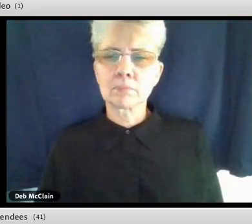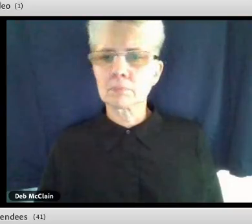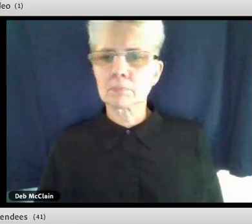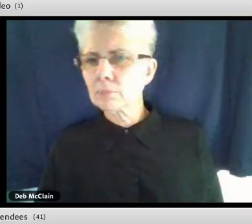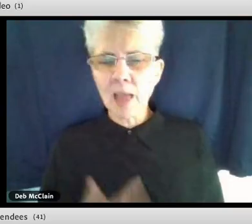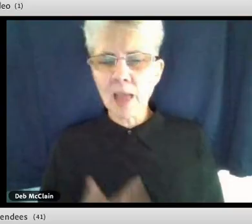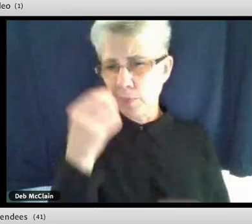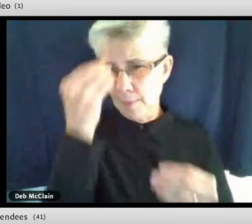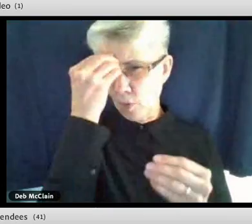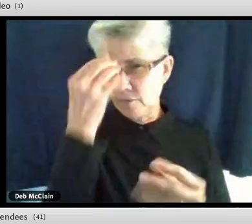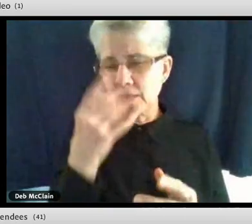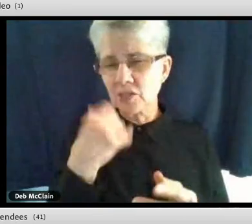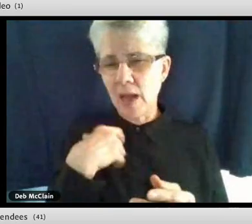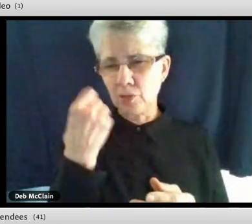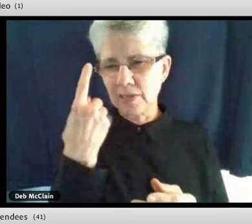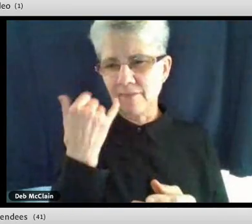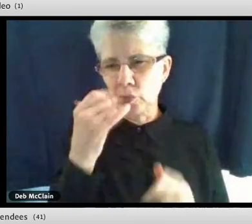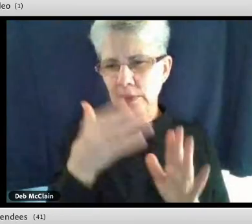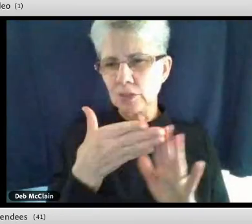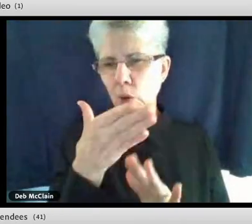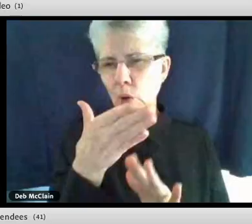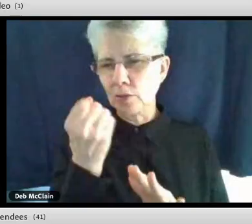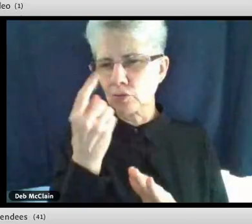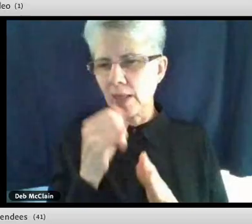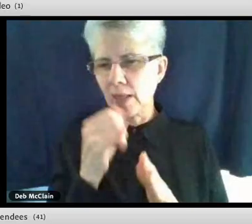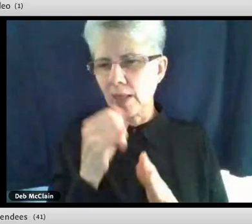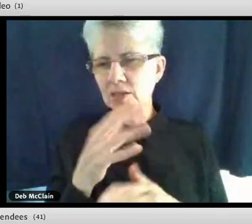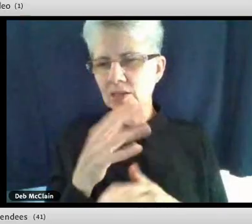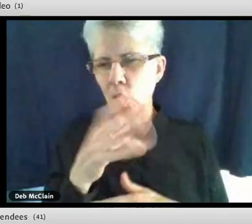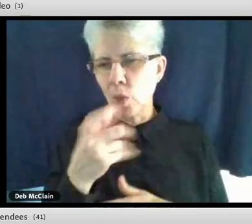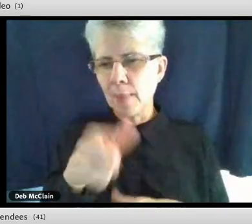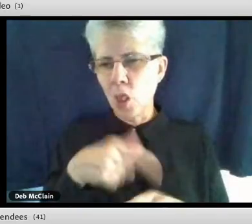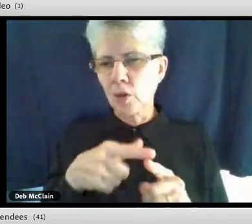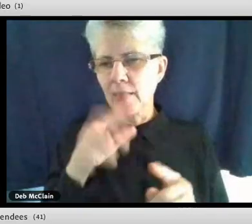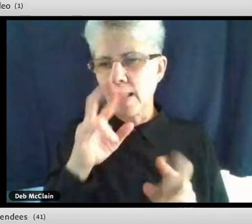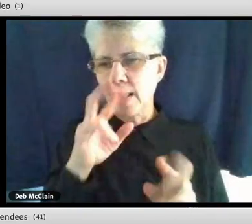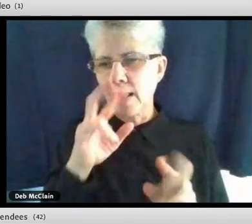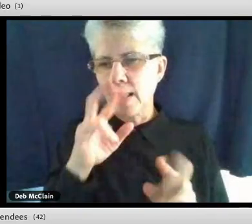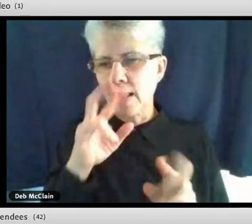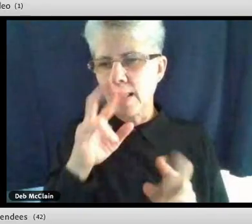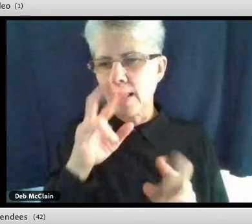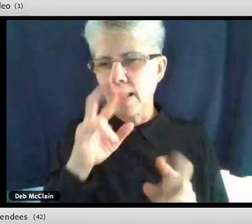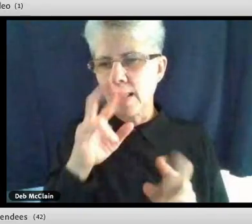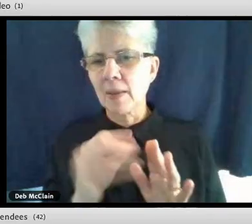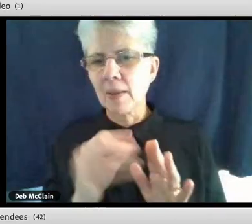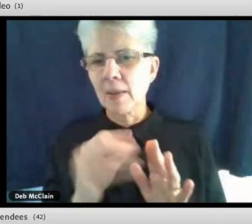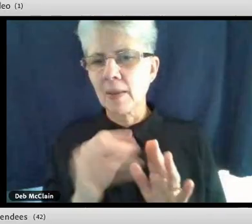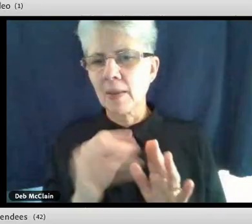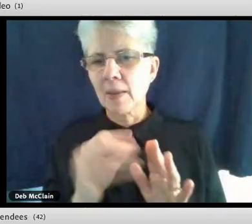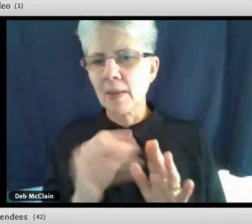and I have a little bit more information. I do understand if you need to go. It's running a little bit longer than I had hoped,